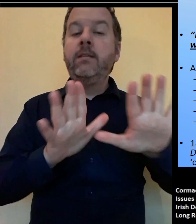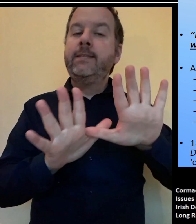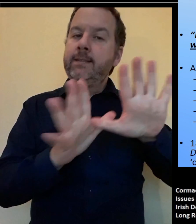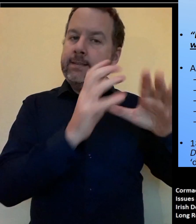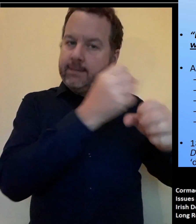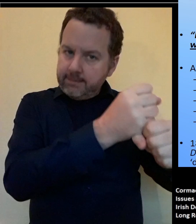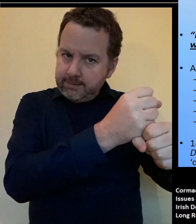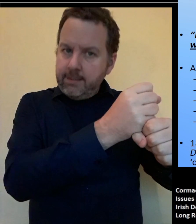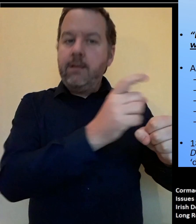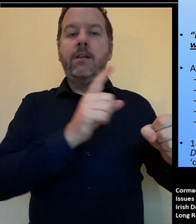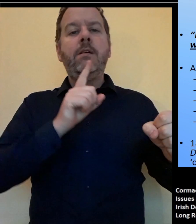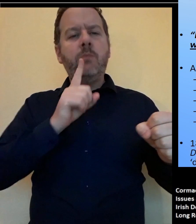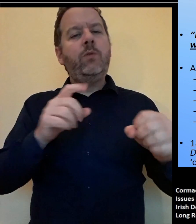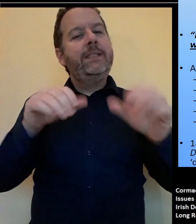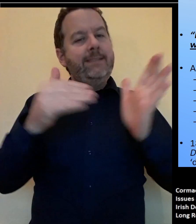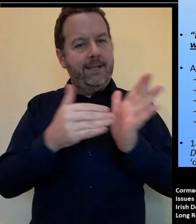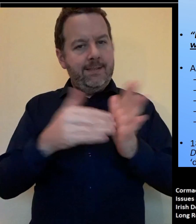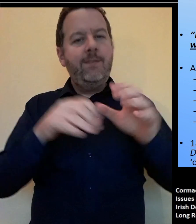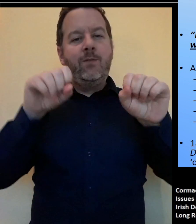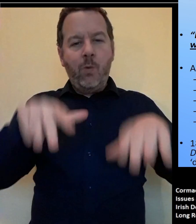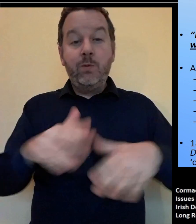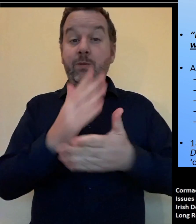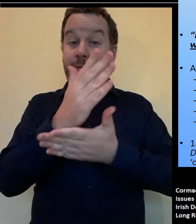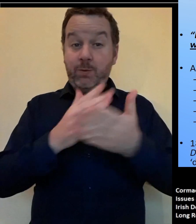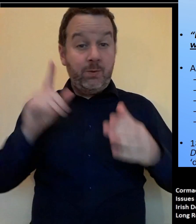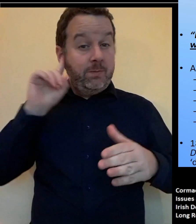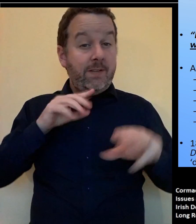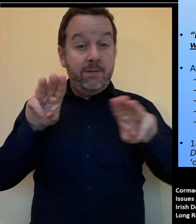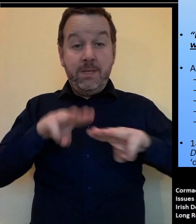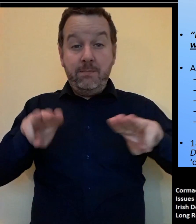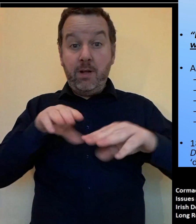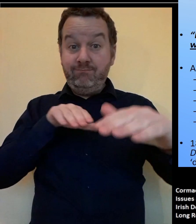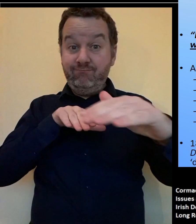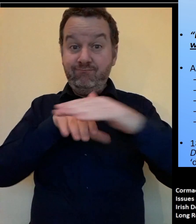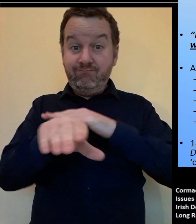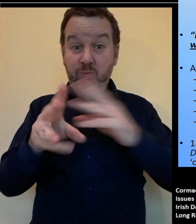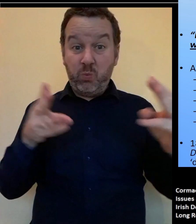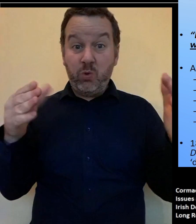However, none of this takes away from the fact that some deaf paupers,